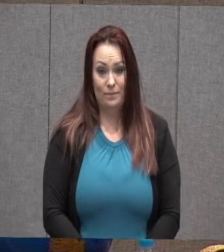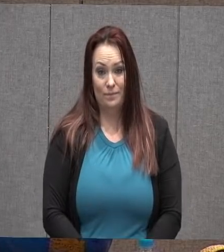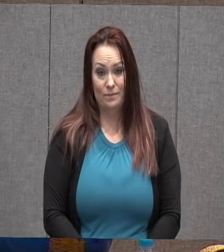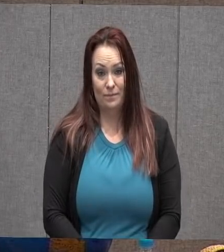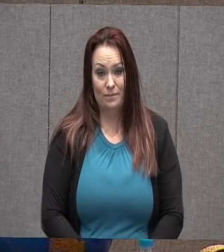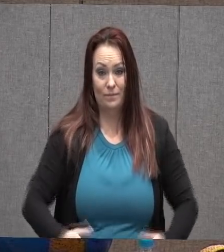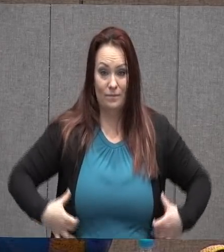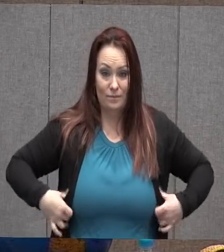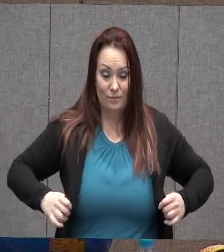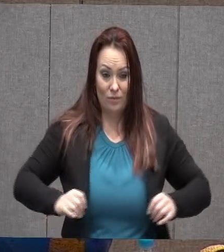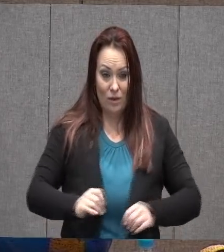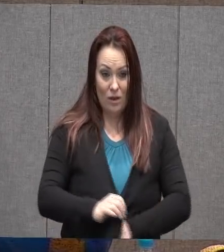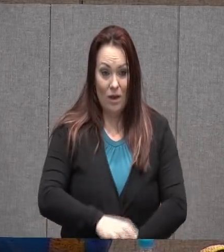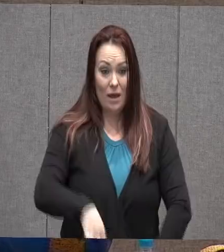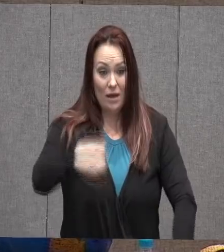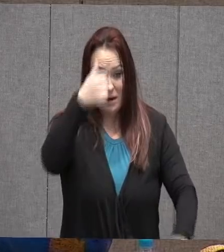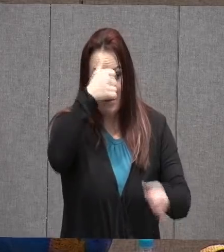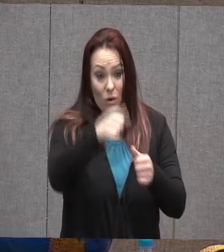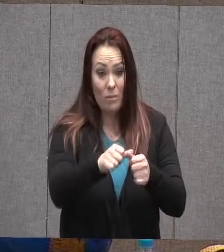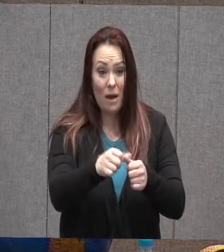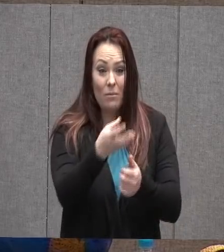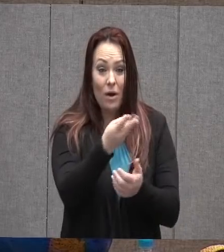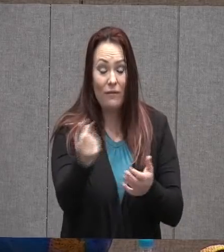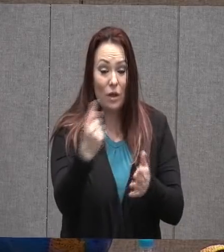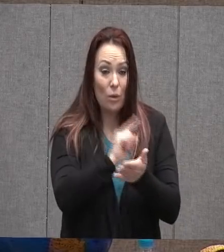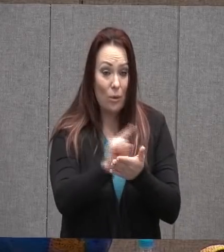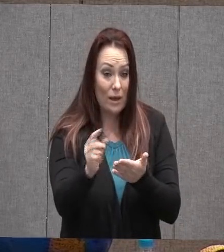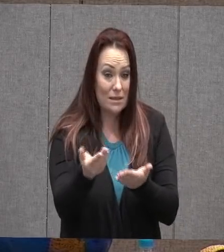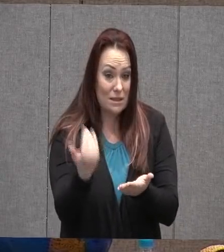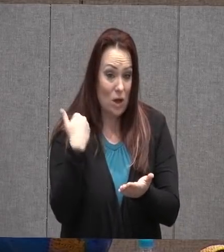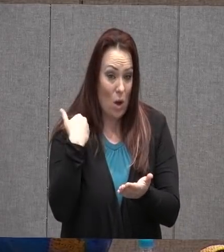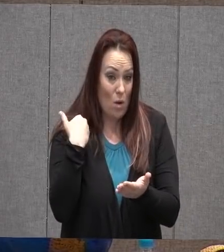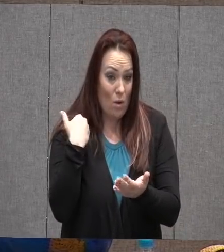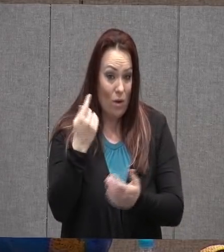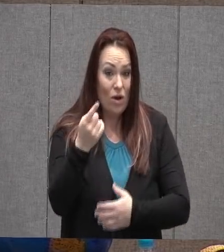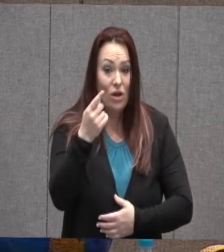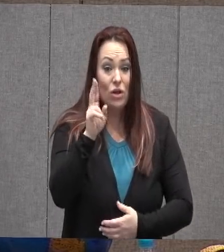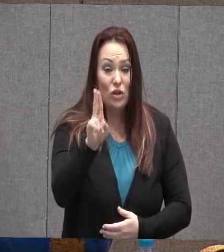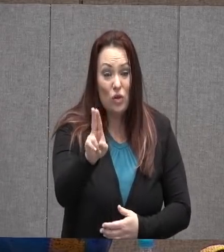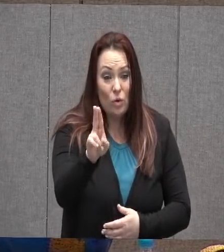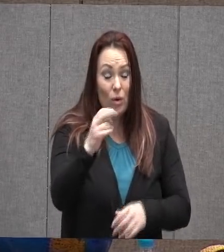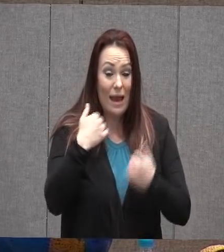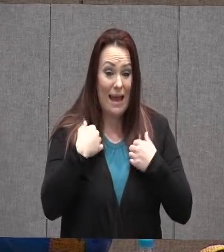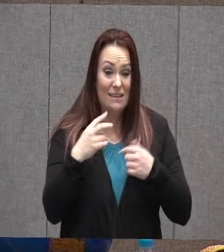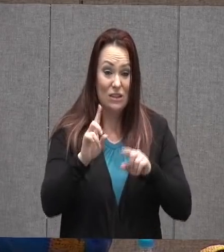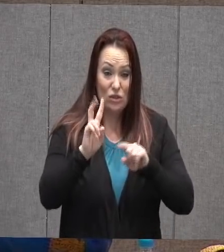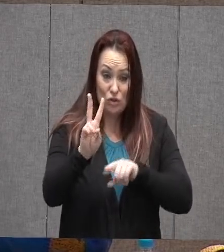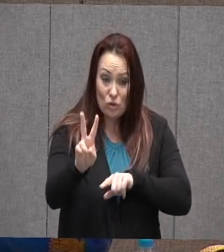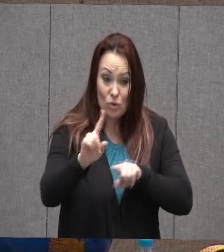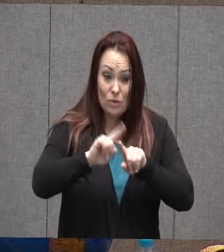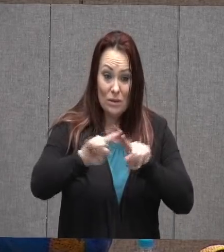Good. And if you remember from a couple of weeks ago, u has two long sounds.